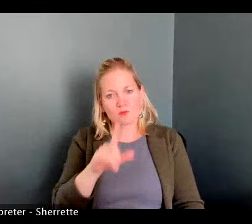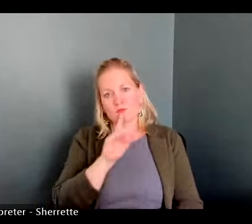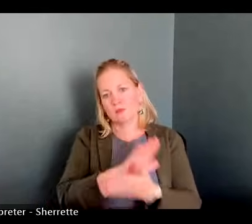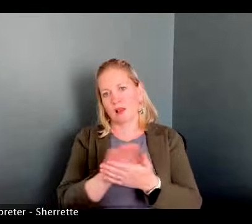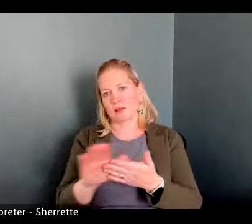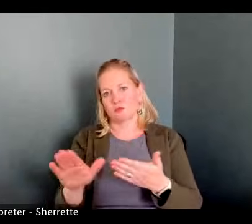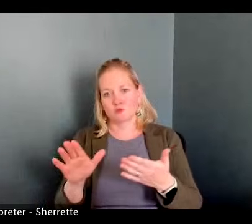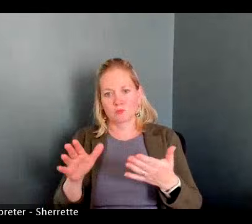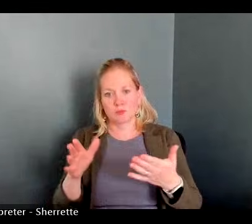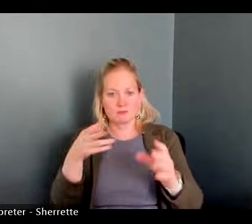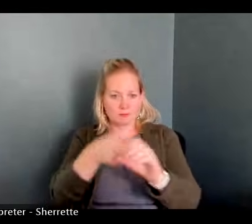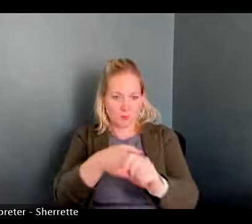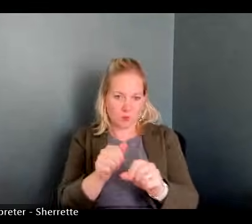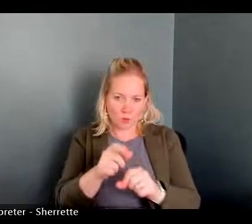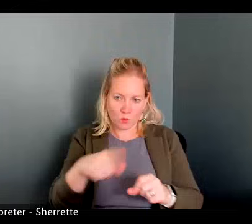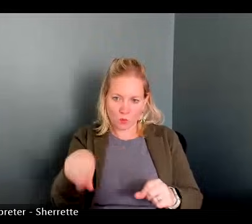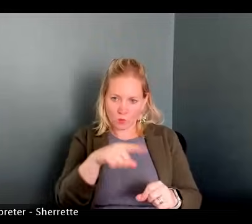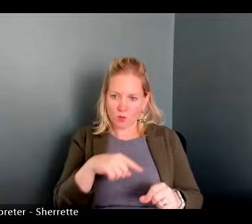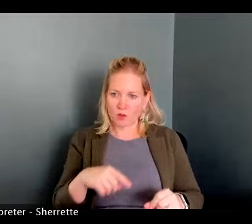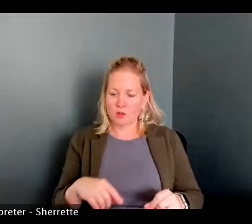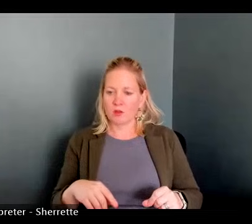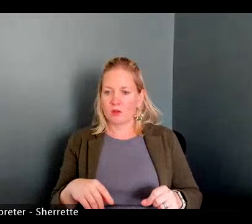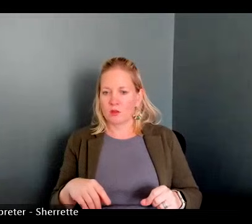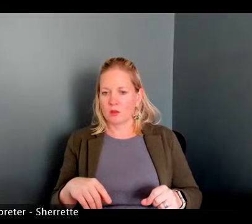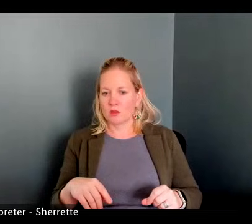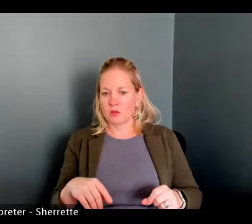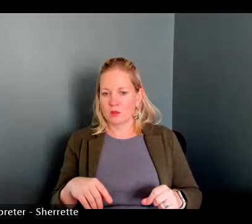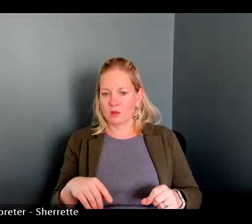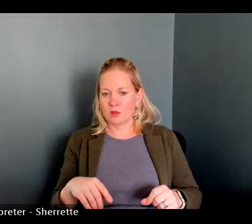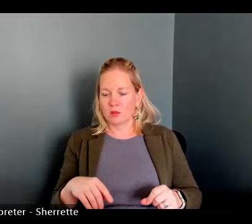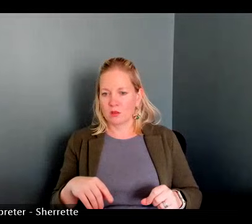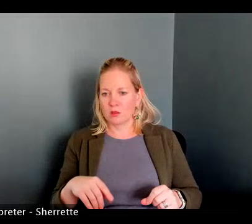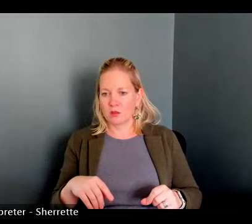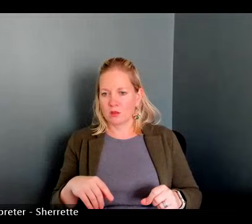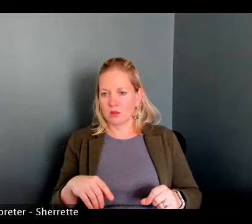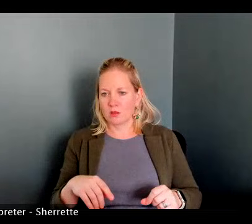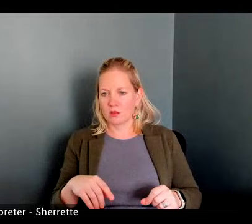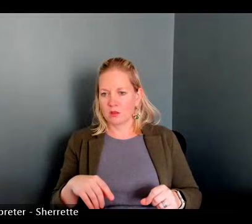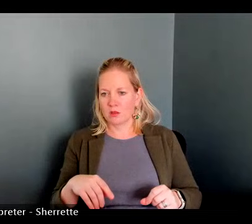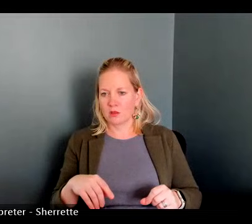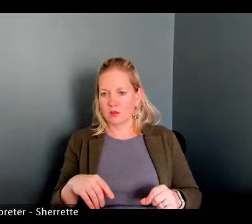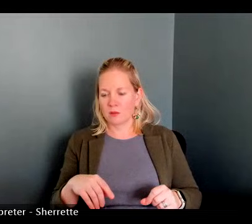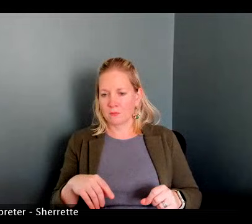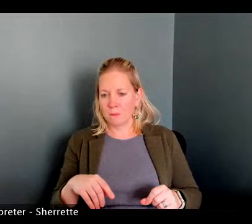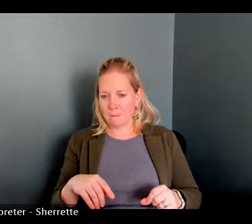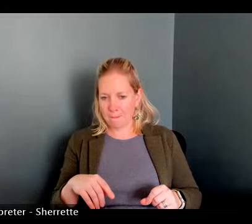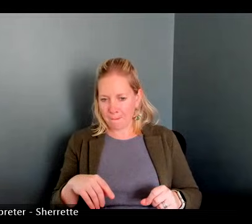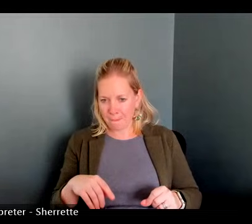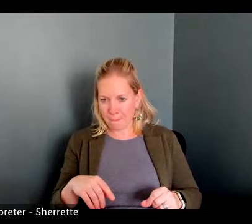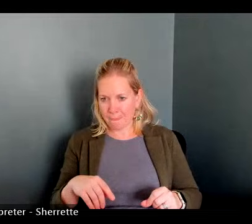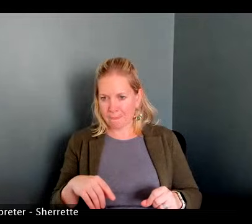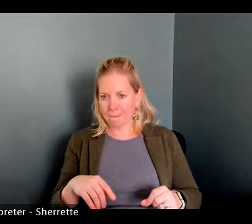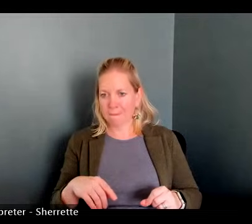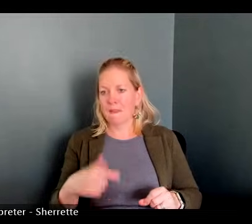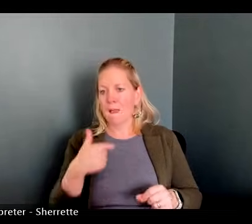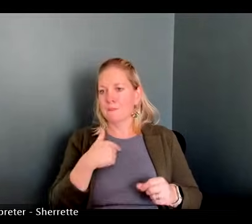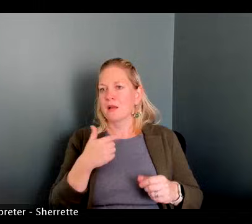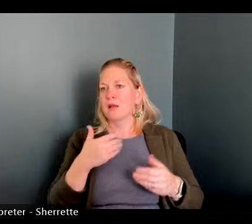I'm Megha Kaushal. And I'm sure -- based on the introduction, I'm a pediatric hematologist, and